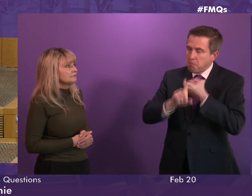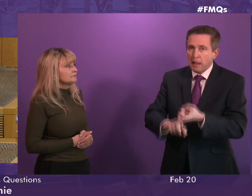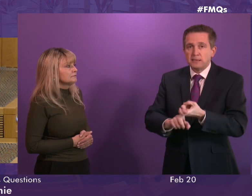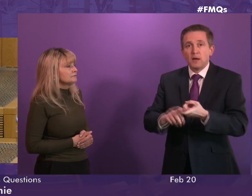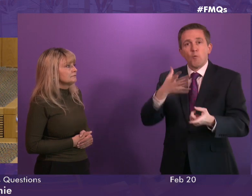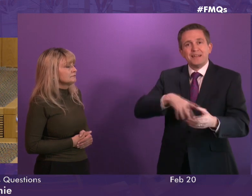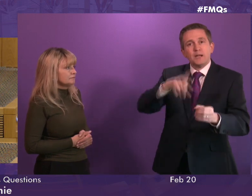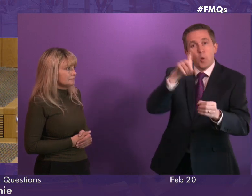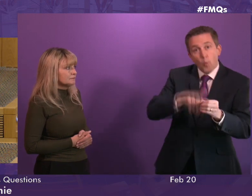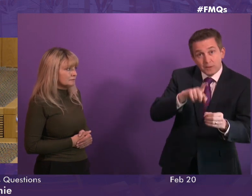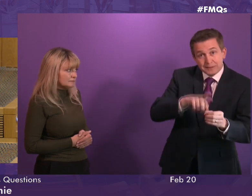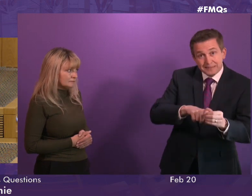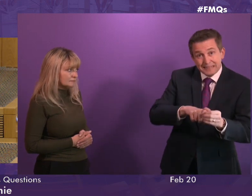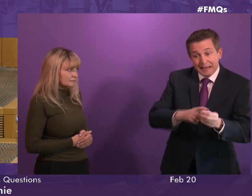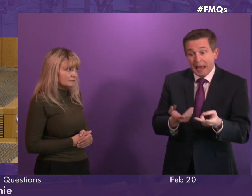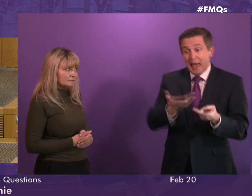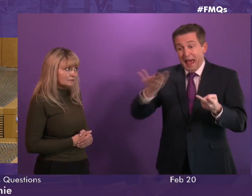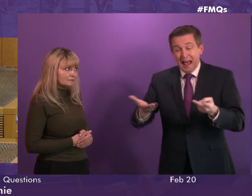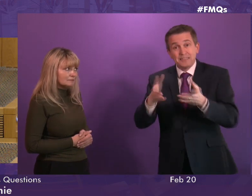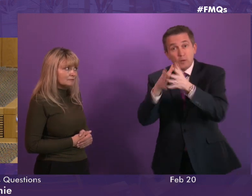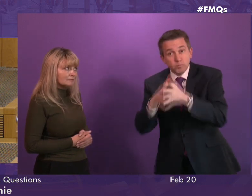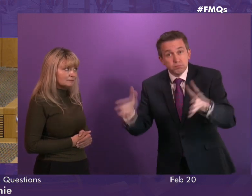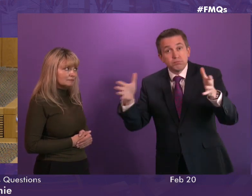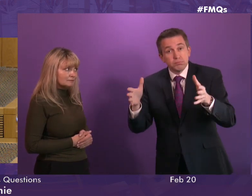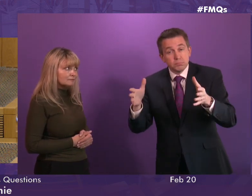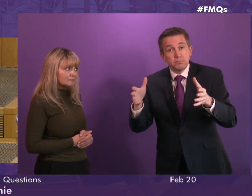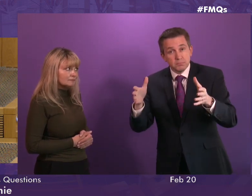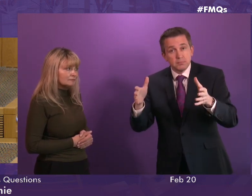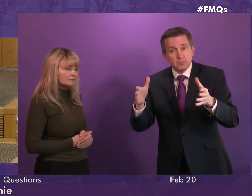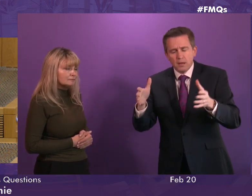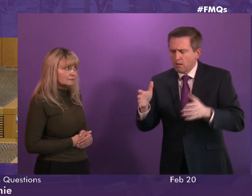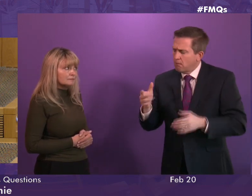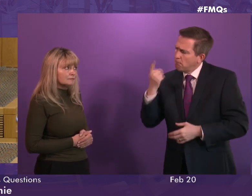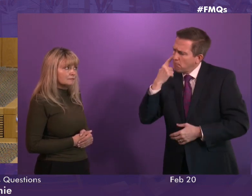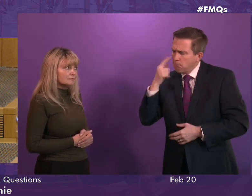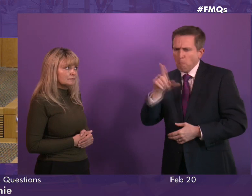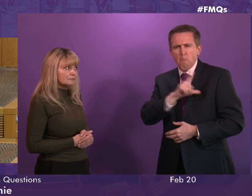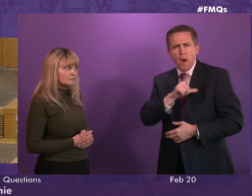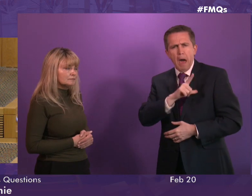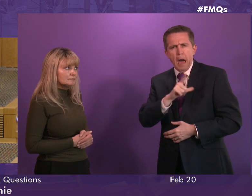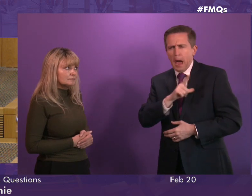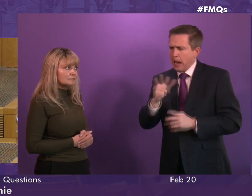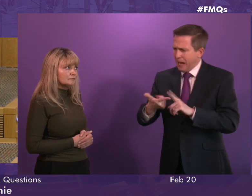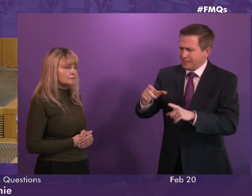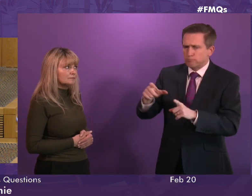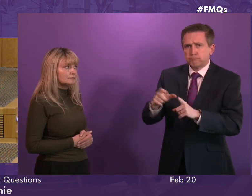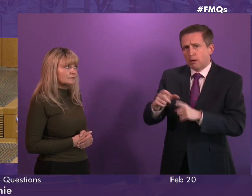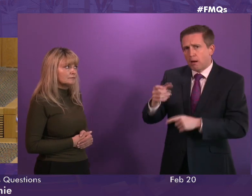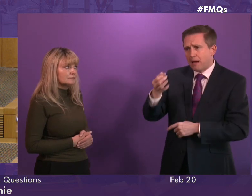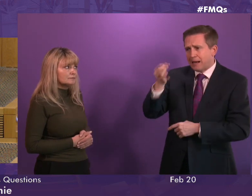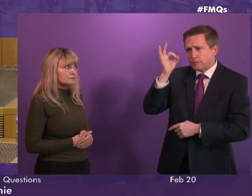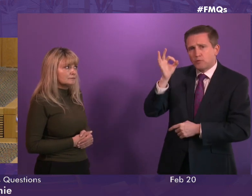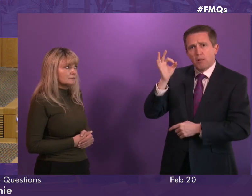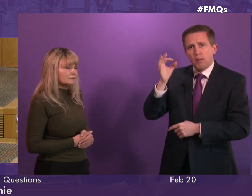not just quantity. Can she tell me why her councillors in Edinburgh want to remove nursery